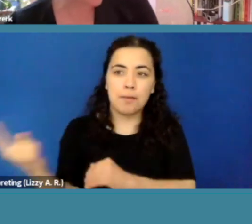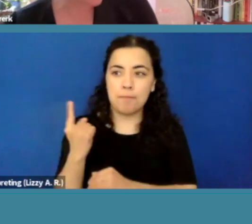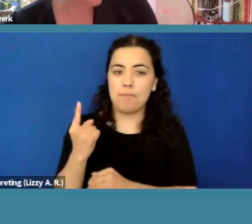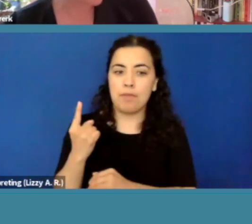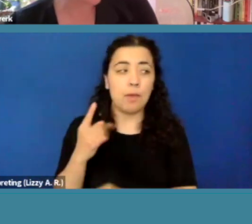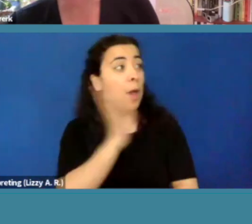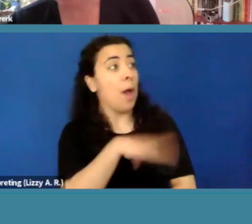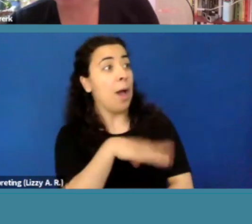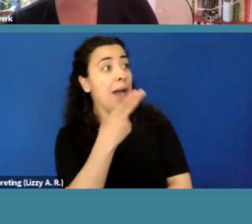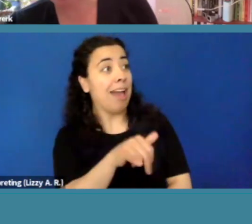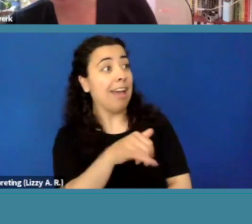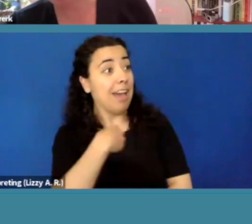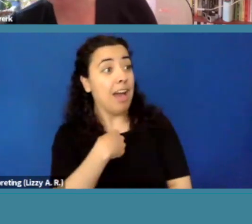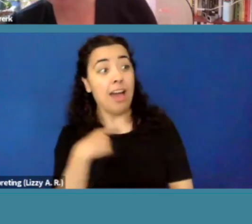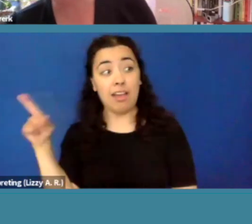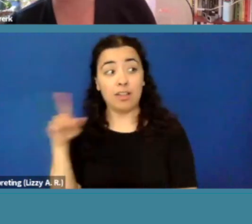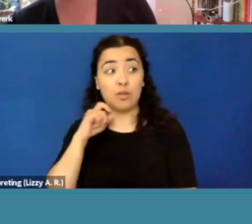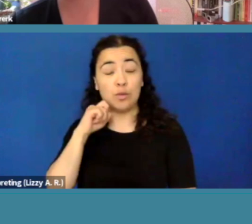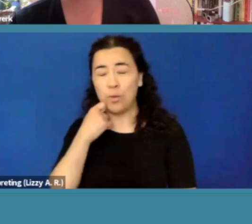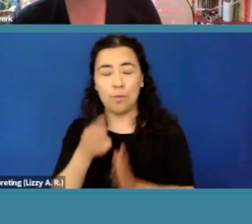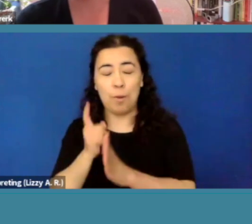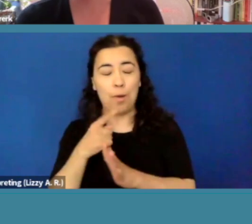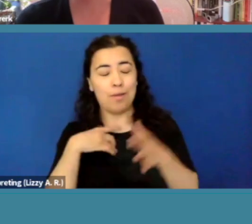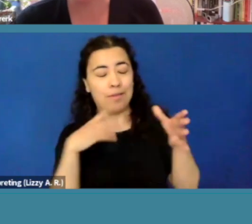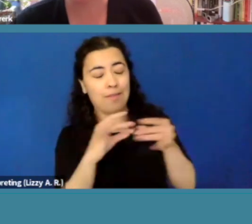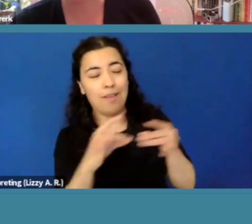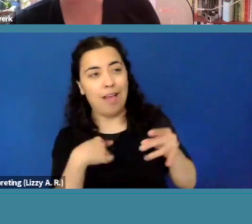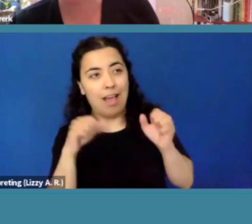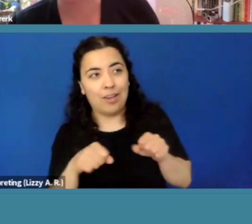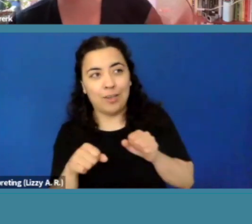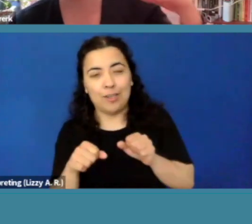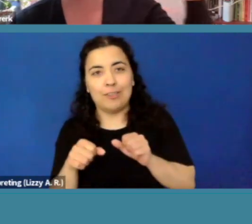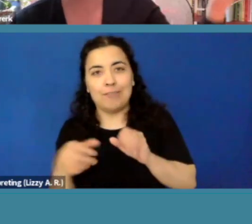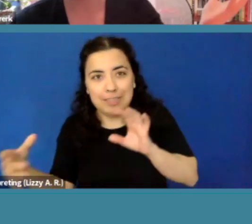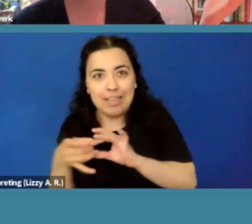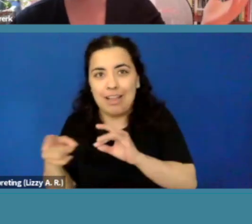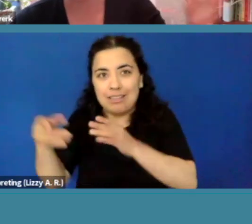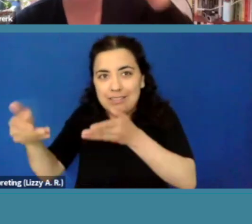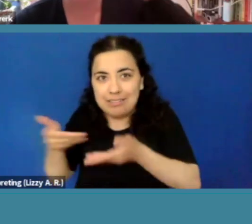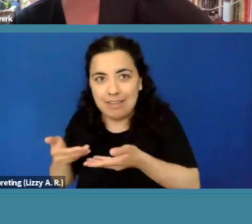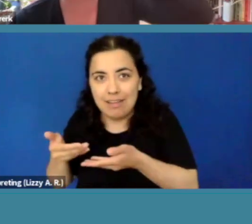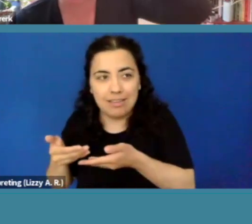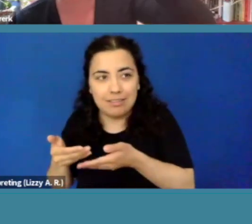Hey, I had this really cool moment where I was able to connect a guest to this space,